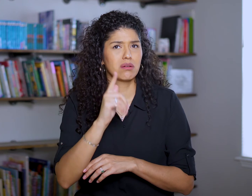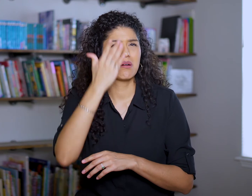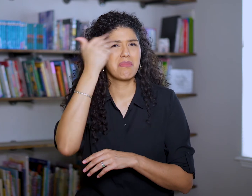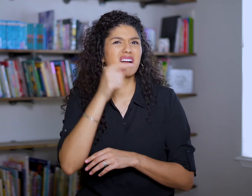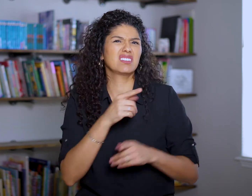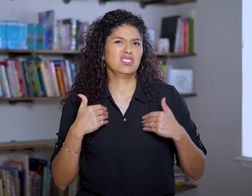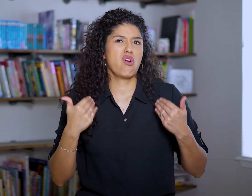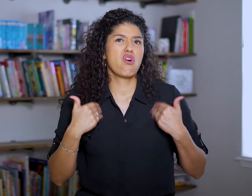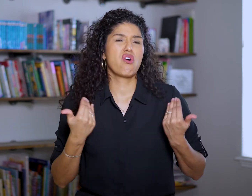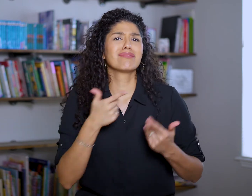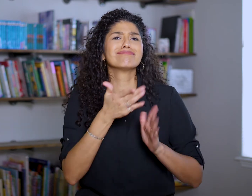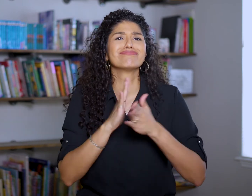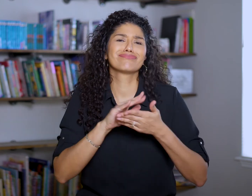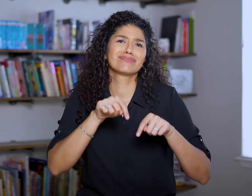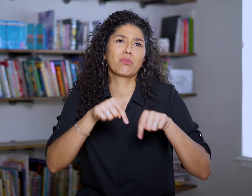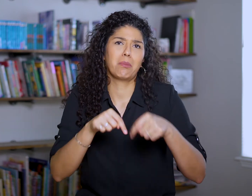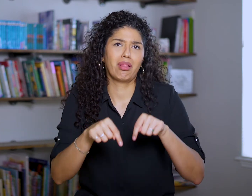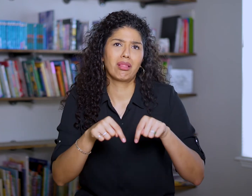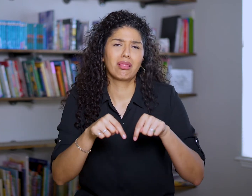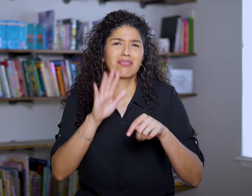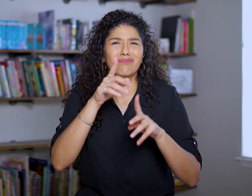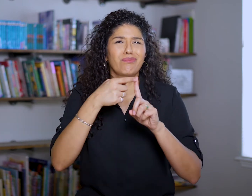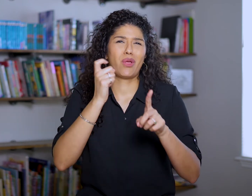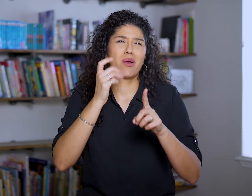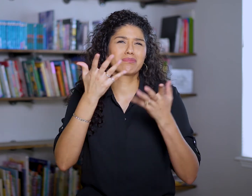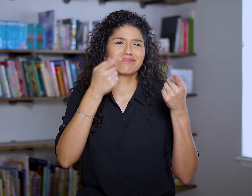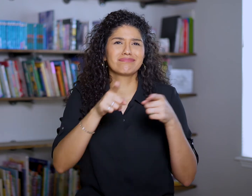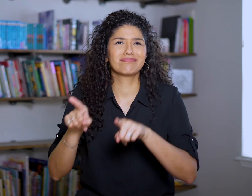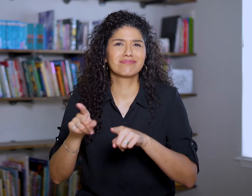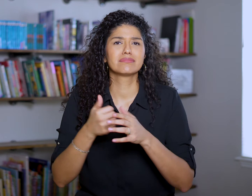because he’s young and was crippled in an accident.